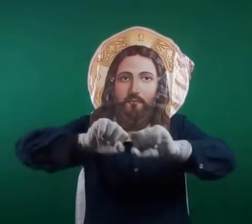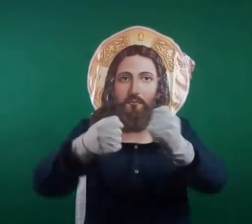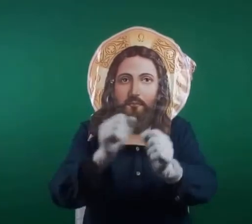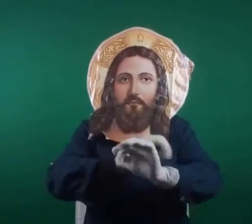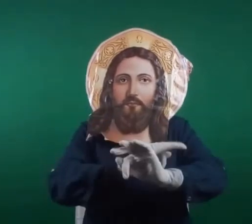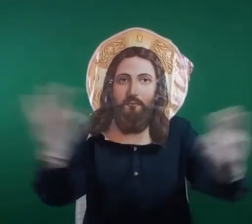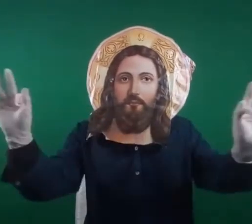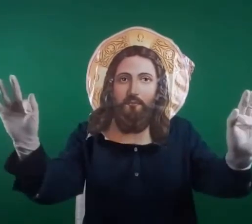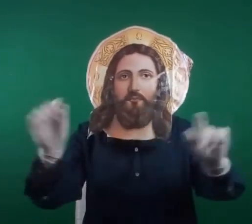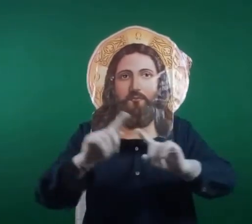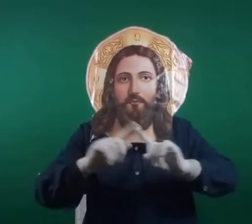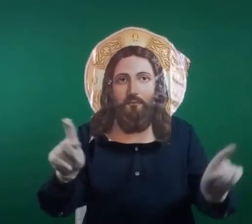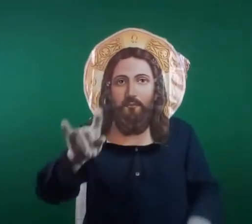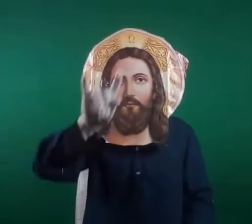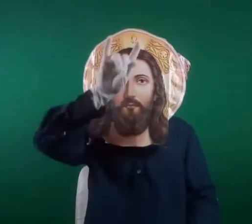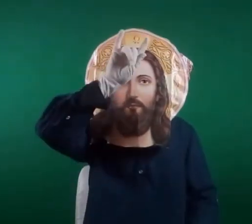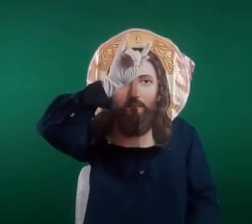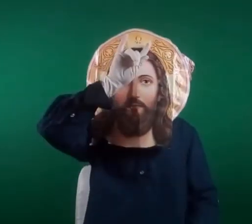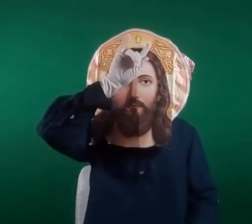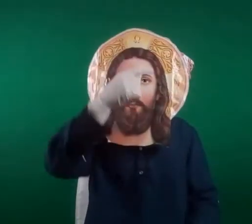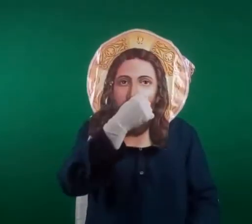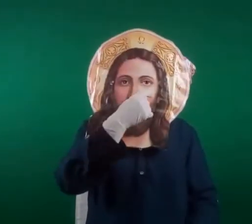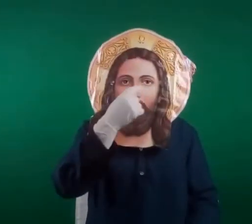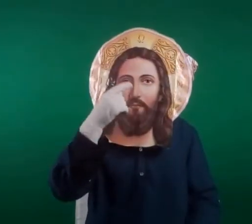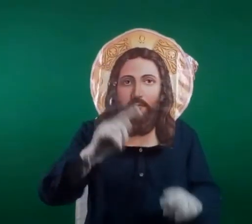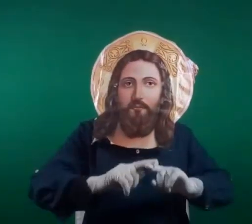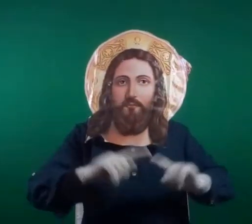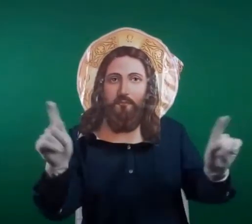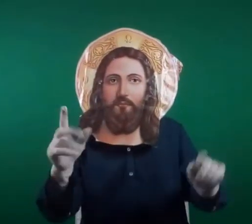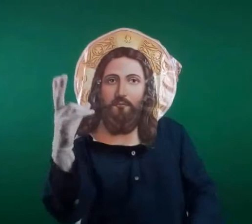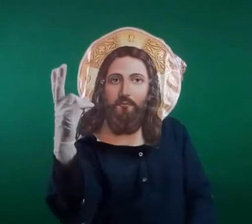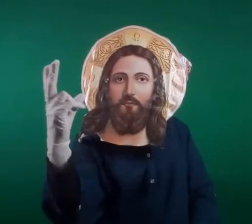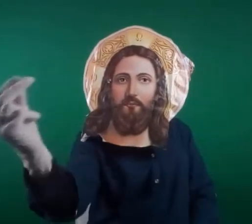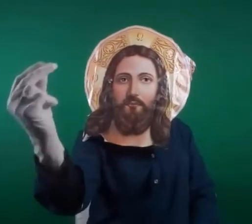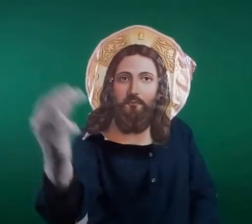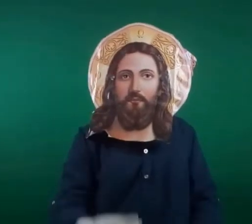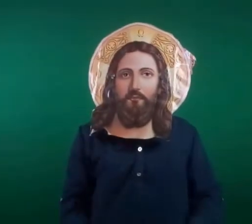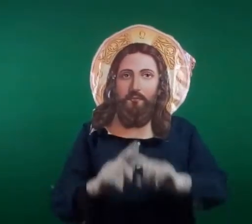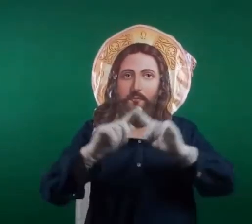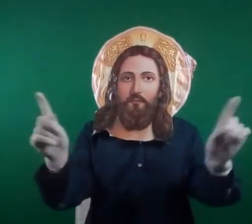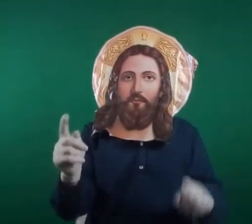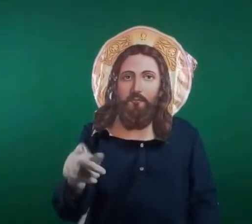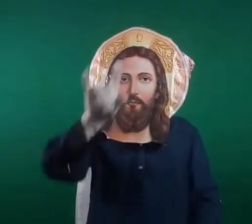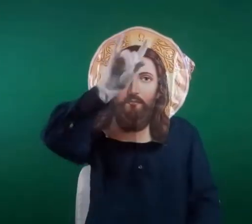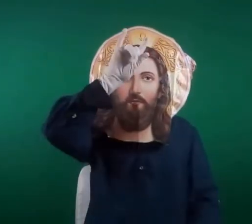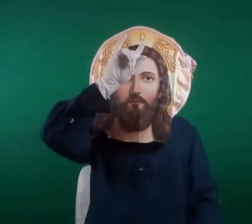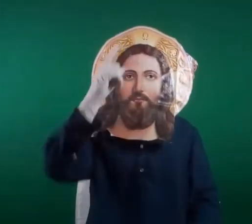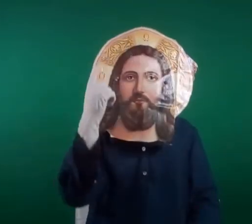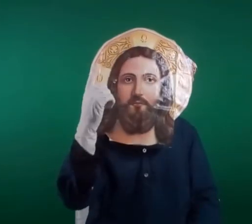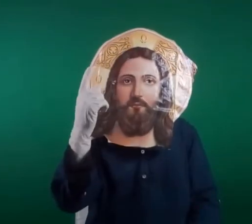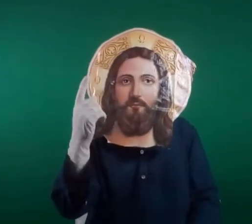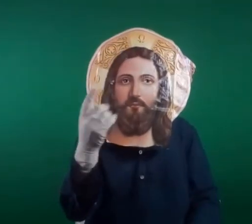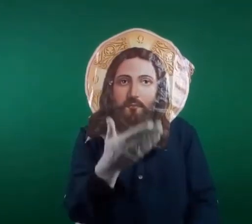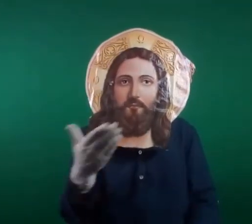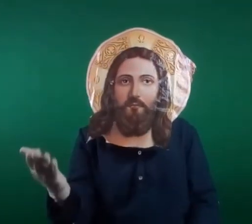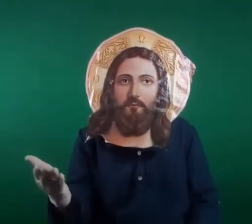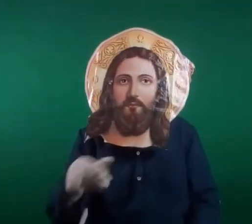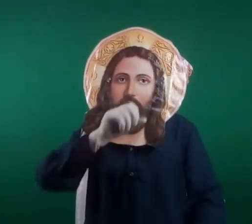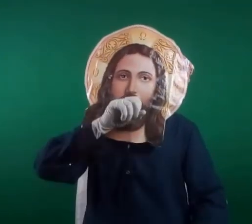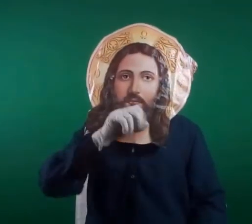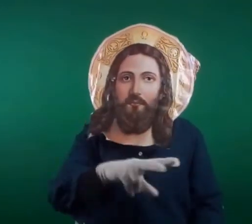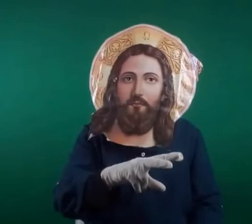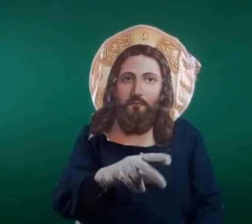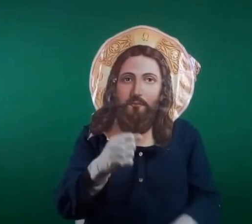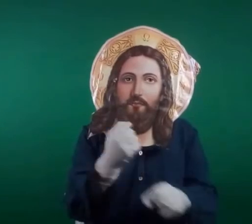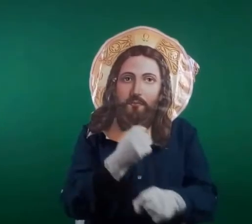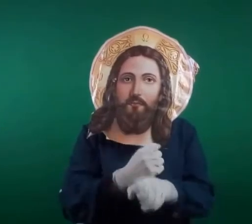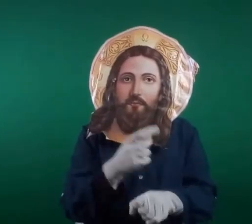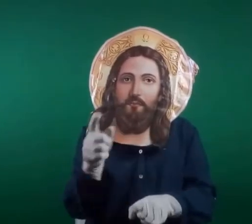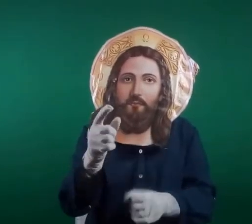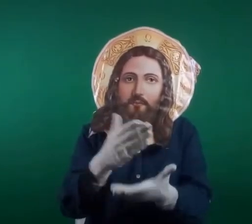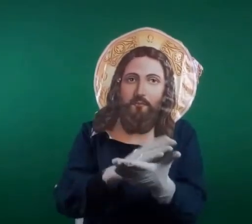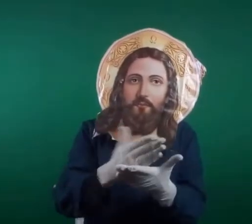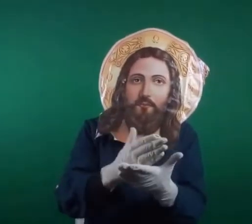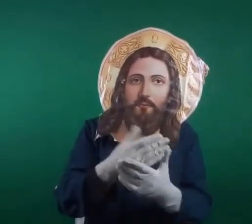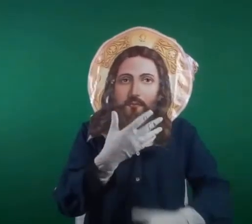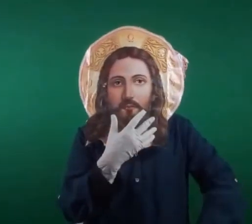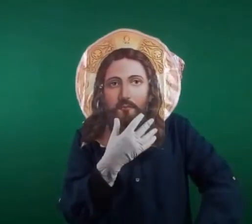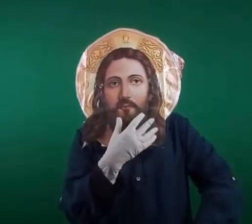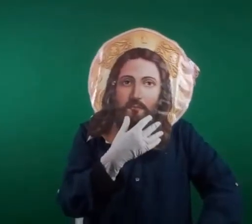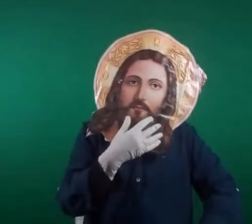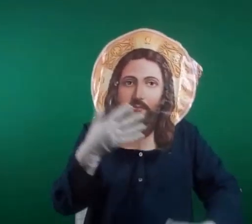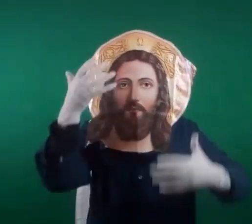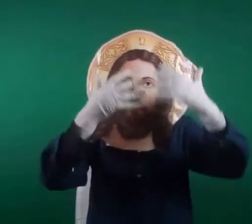the devil will prove nothing counterwise but the devil will do one thing, lie to create doubt and confuse you. * 00:04:35.500,00:04:55.000 I tell you, trust, listen and you shall be free, forever, I tell you this I Jesus Christ returned in flesh and blood.